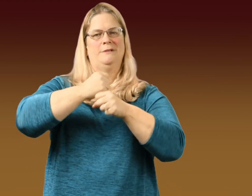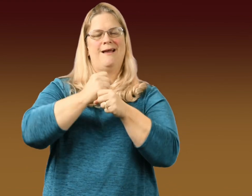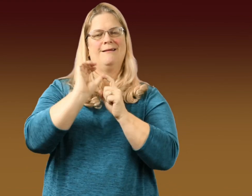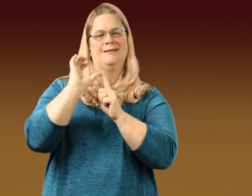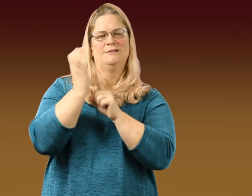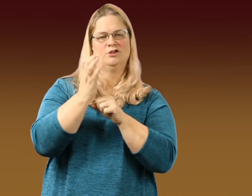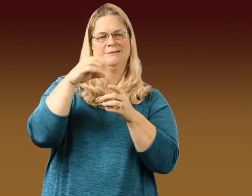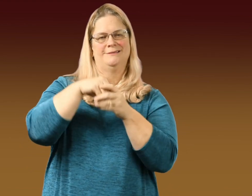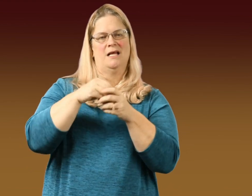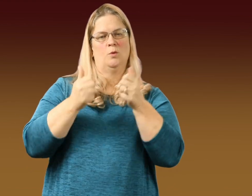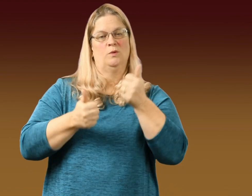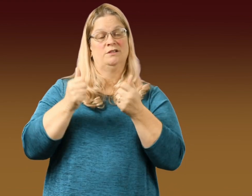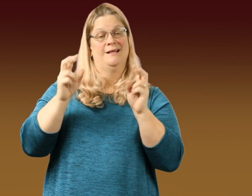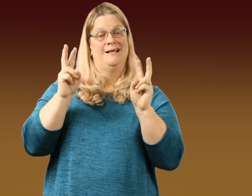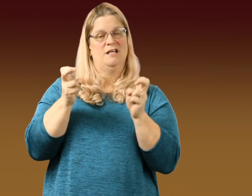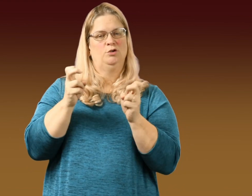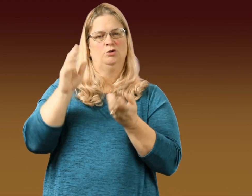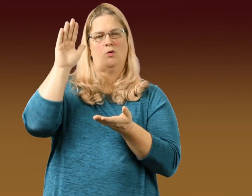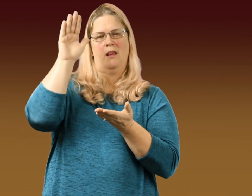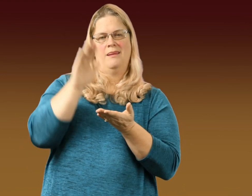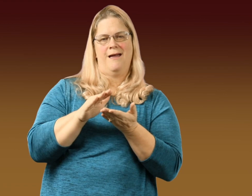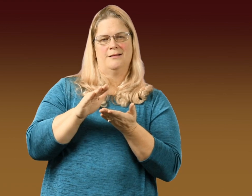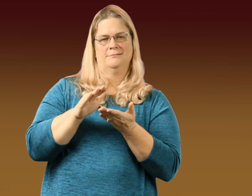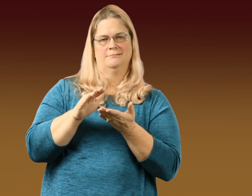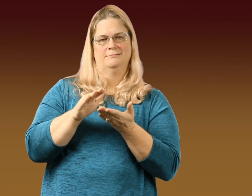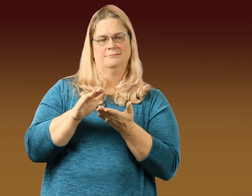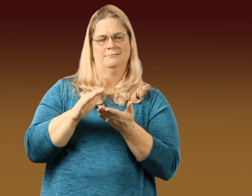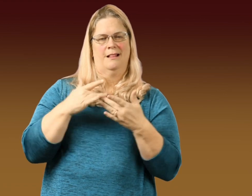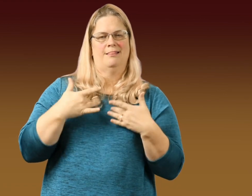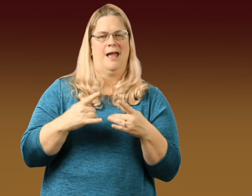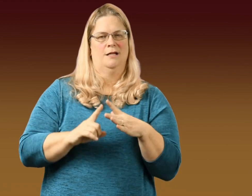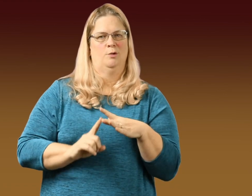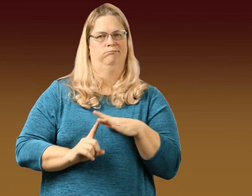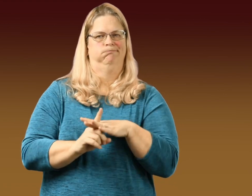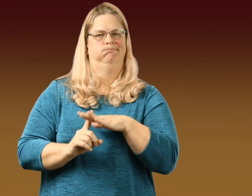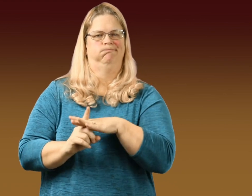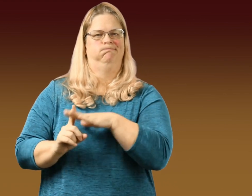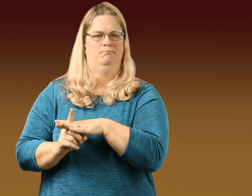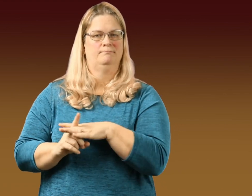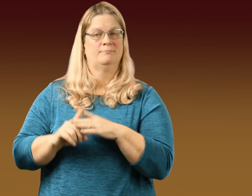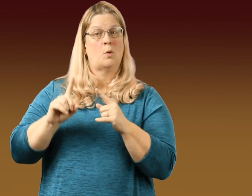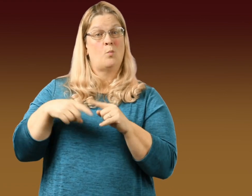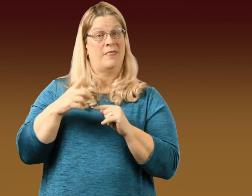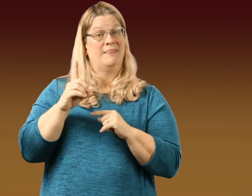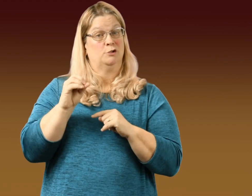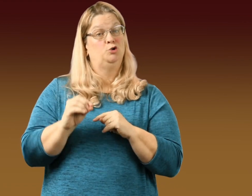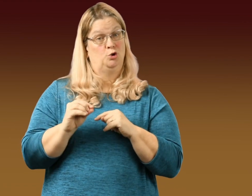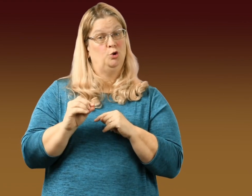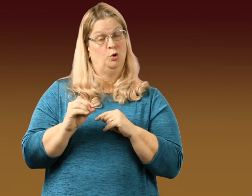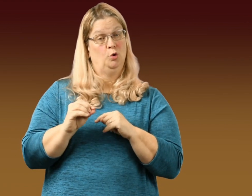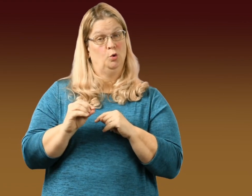It aims to create a culture in which issues are lessened, and less likely to pop up.